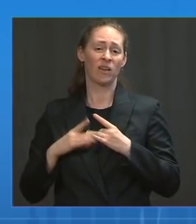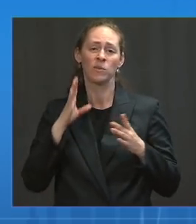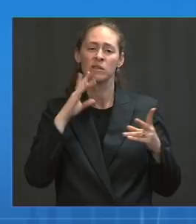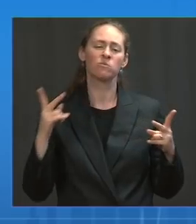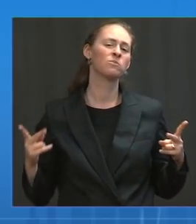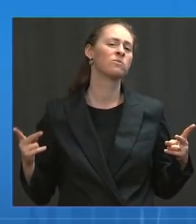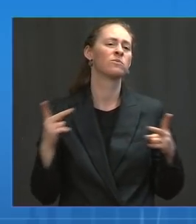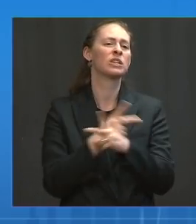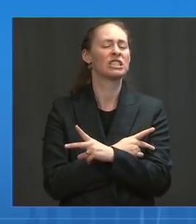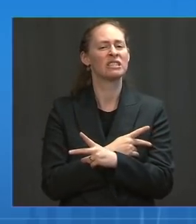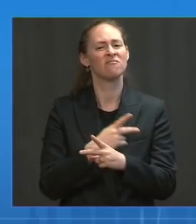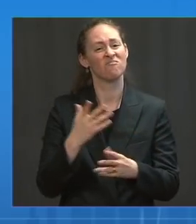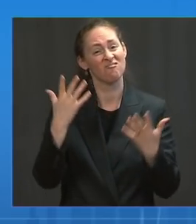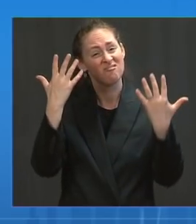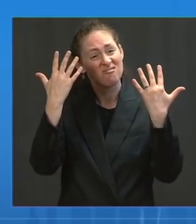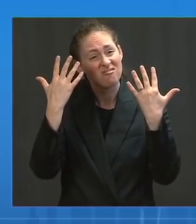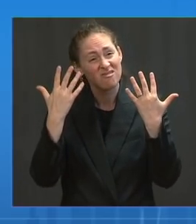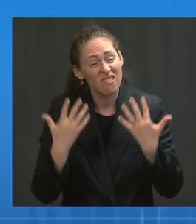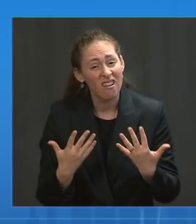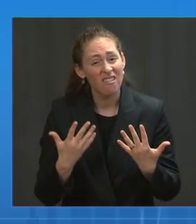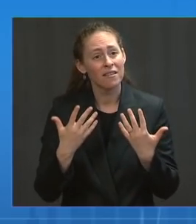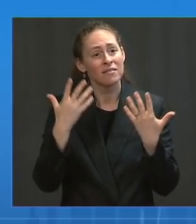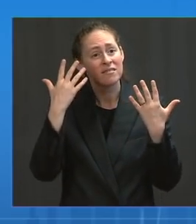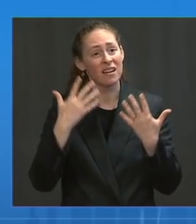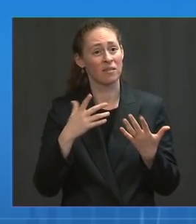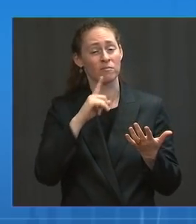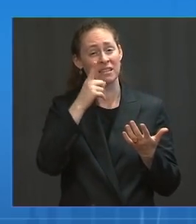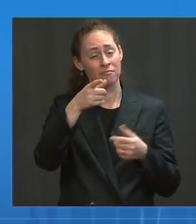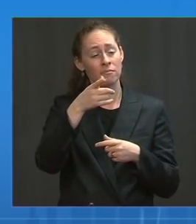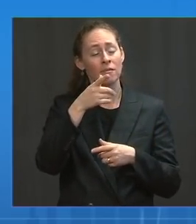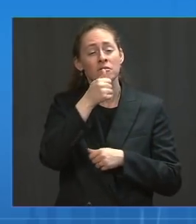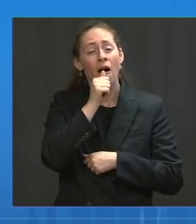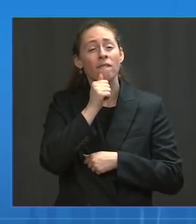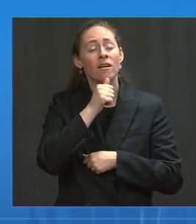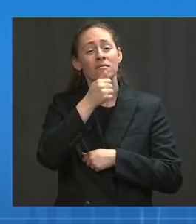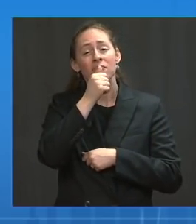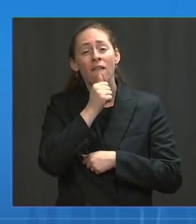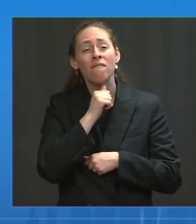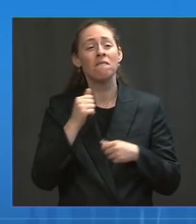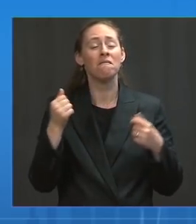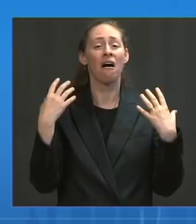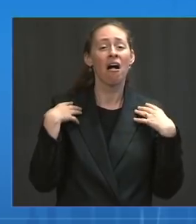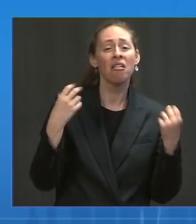lead to more unnecessary suffering hospitalizations, and potentially death.